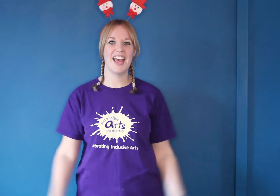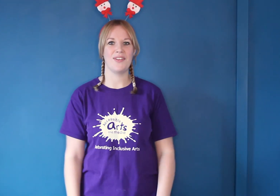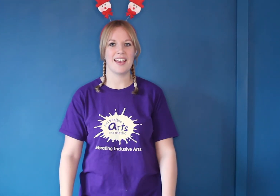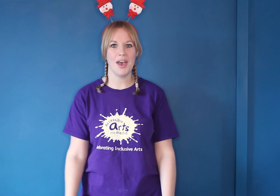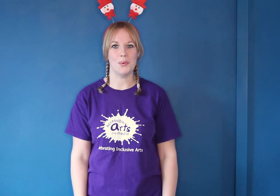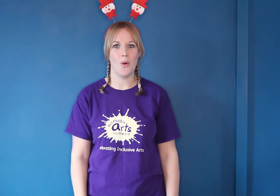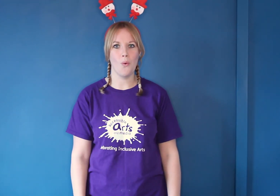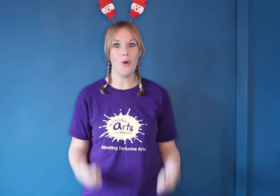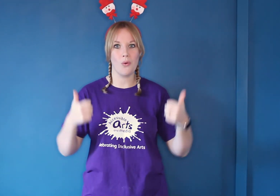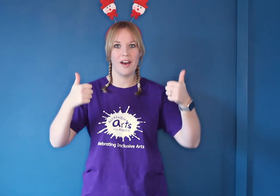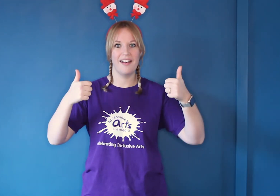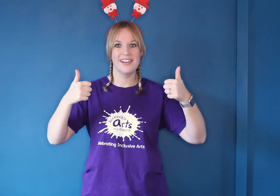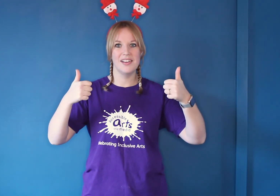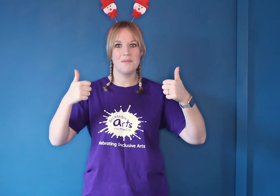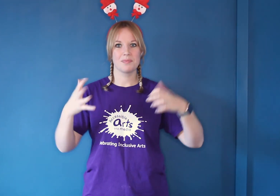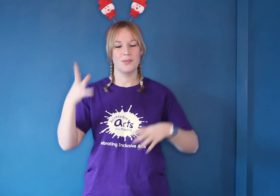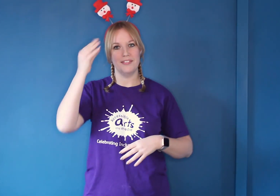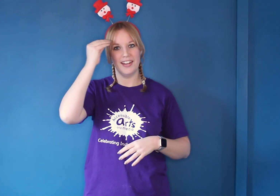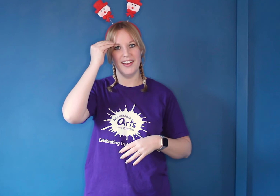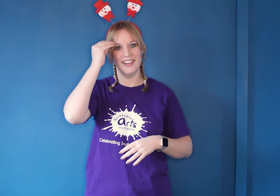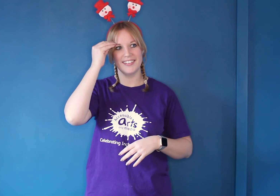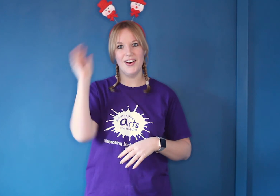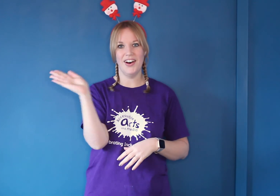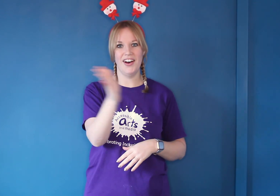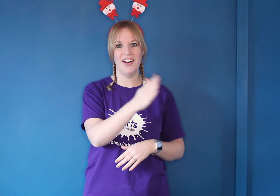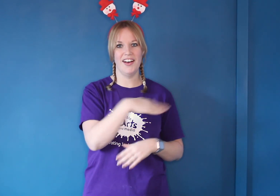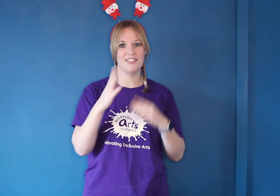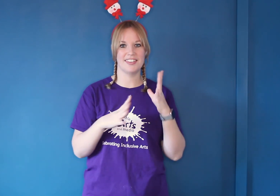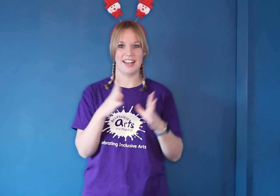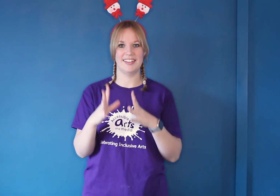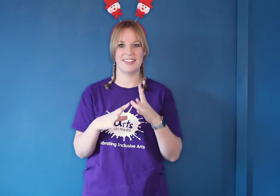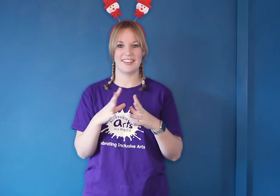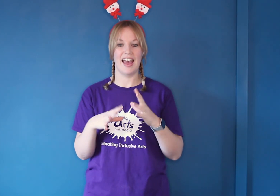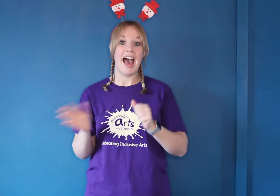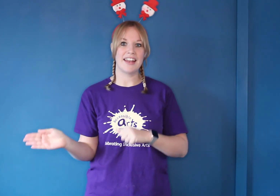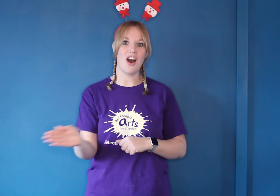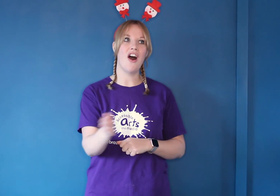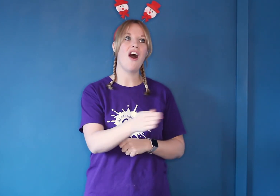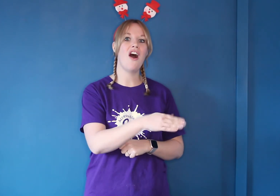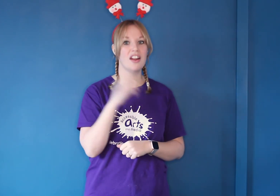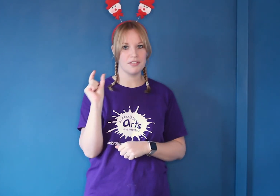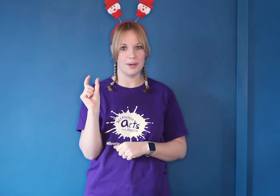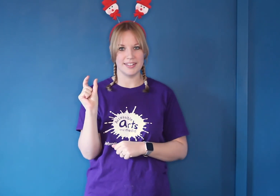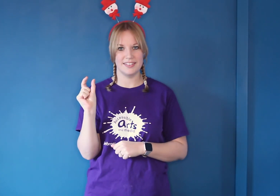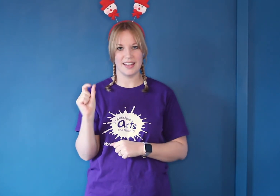There we go. We have learnt all of the signs, and all of the words,